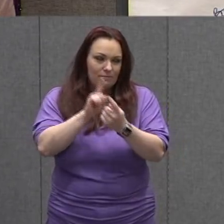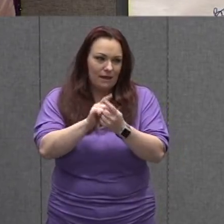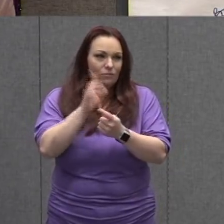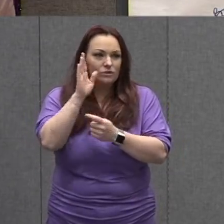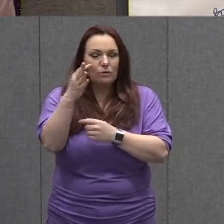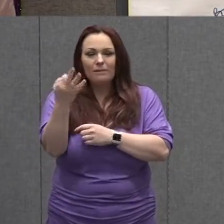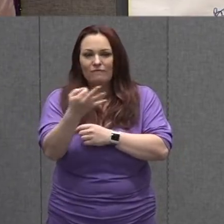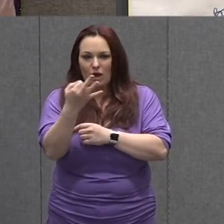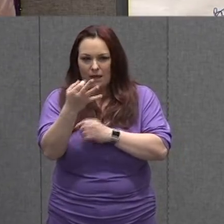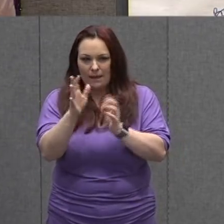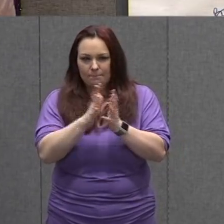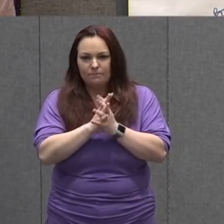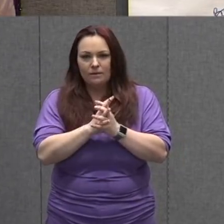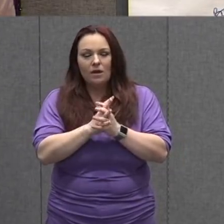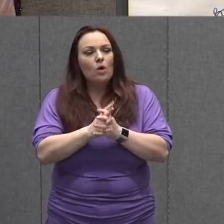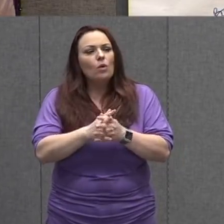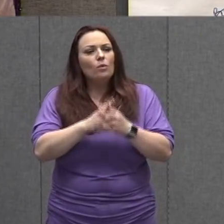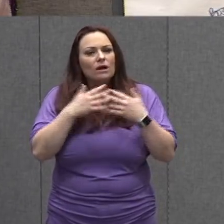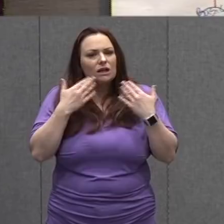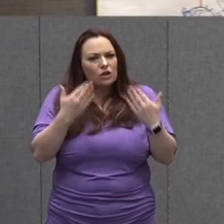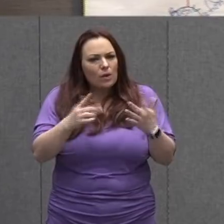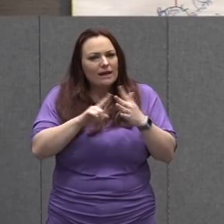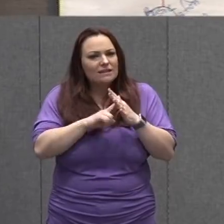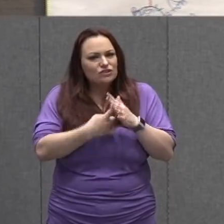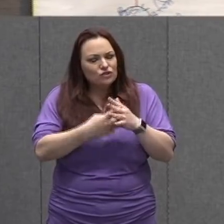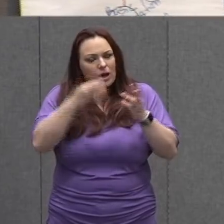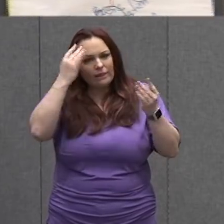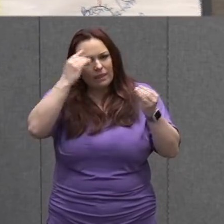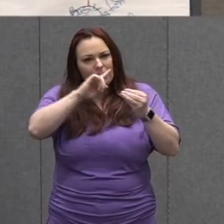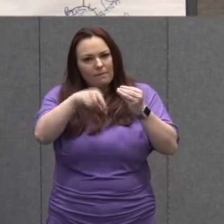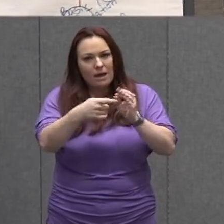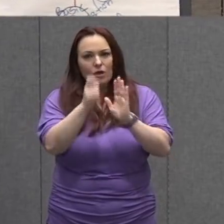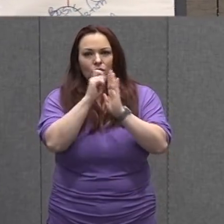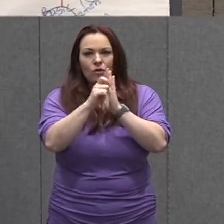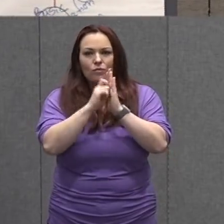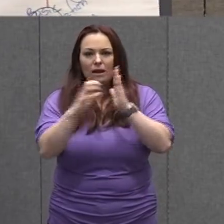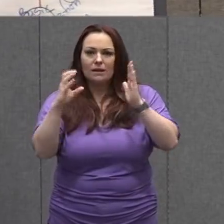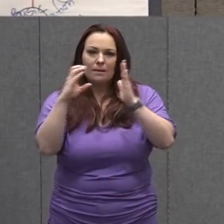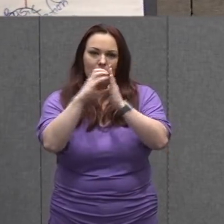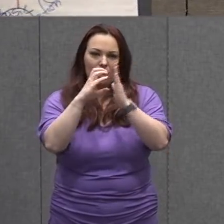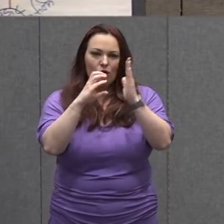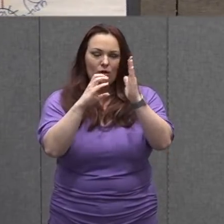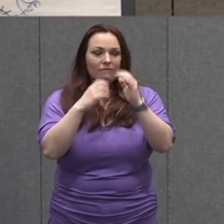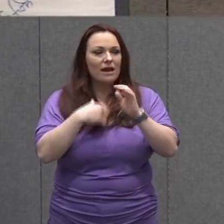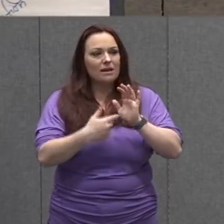we are going to start thinking about writing our paragraphs. And I'm just gonna show this to you today